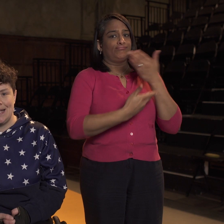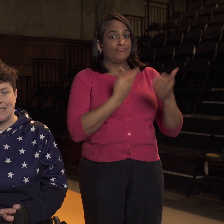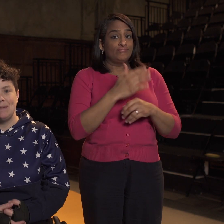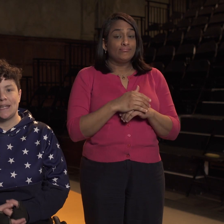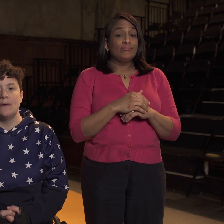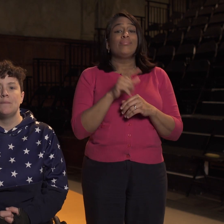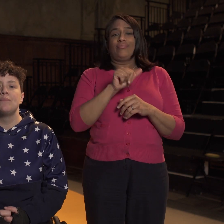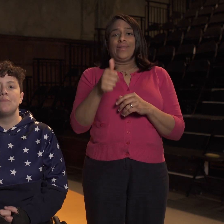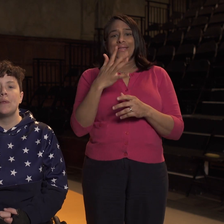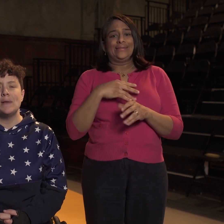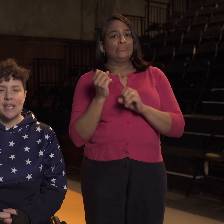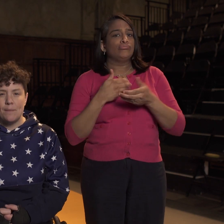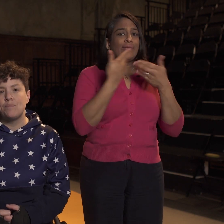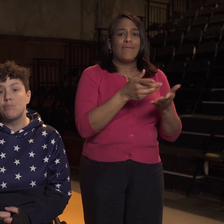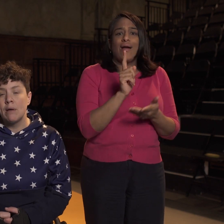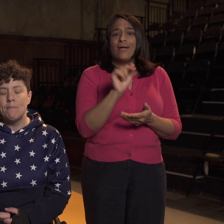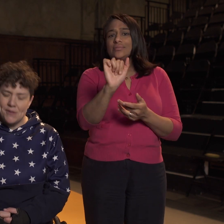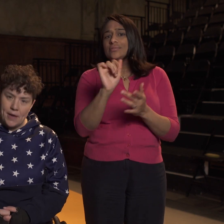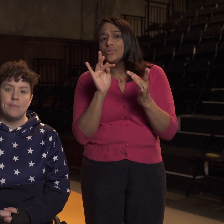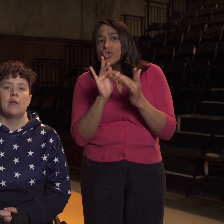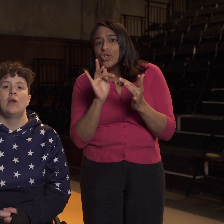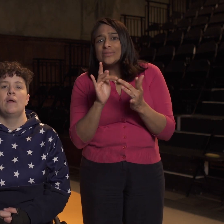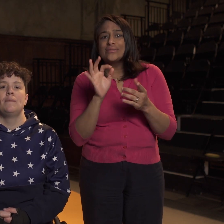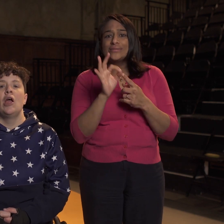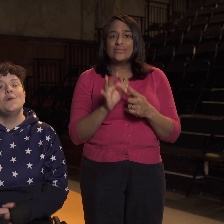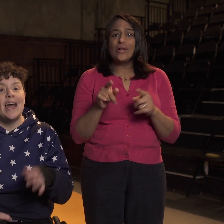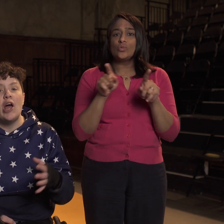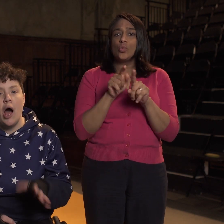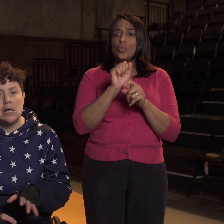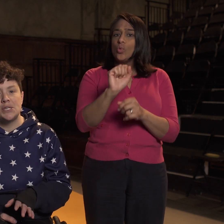and what support you need. biscuit, biscuit, biscuit